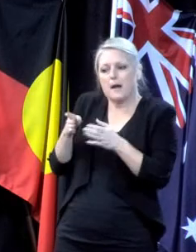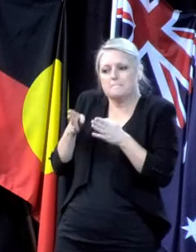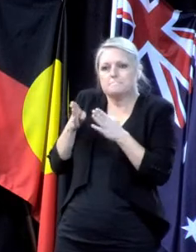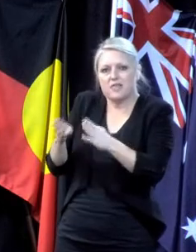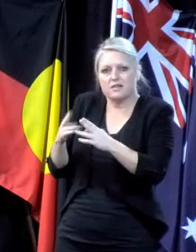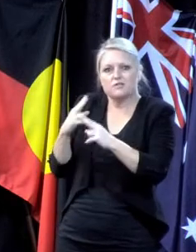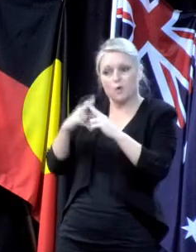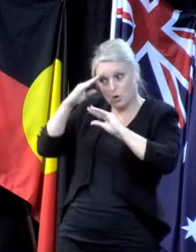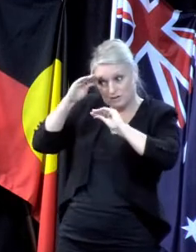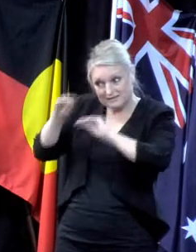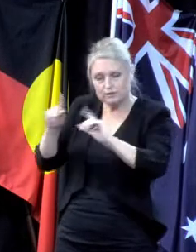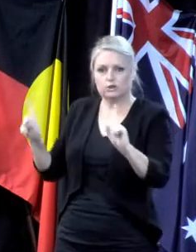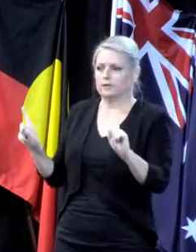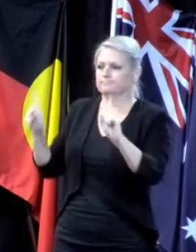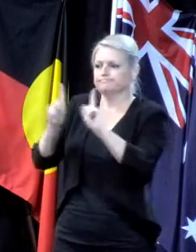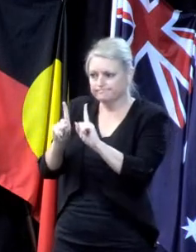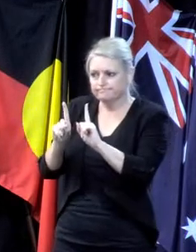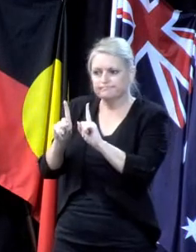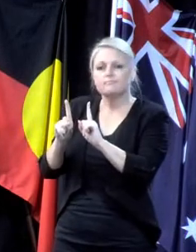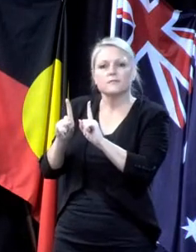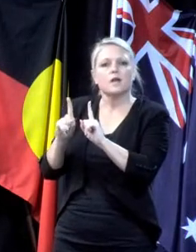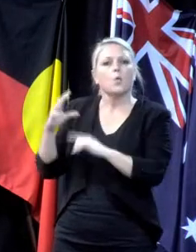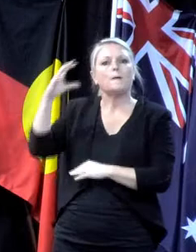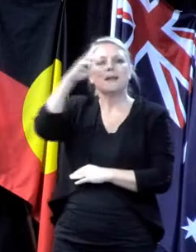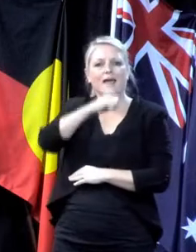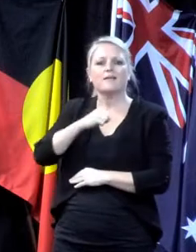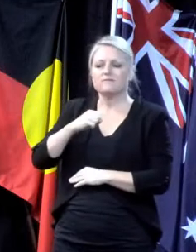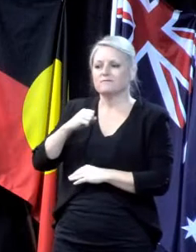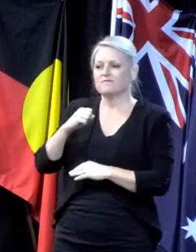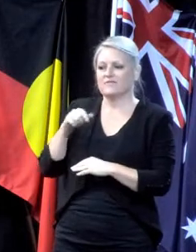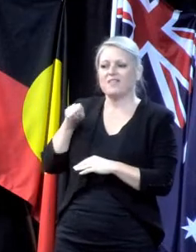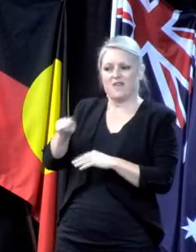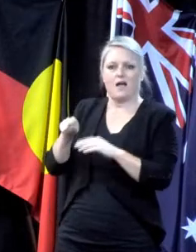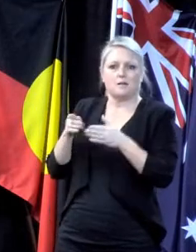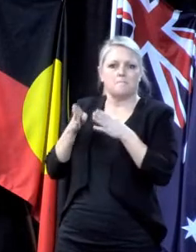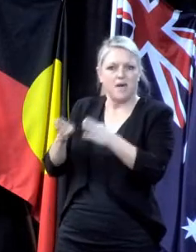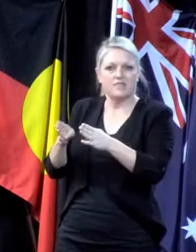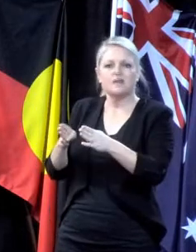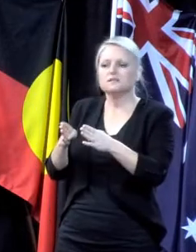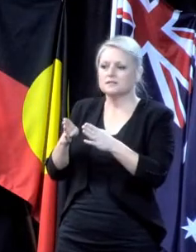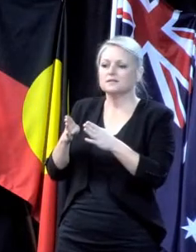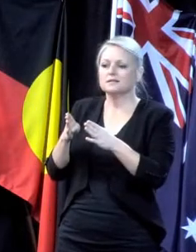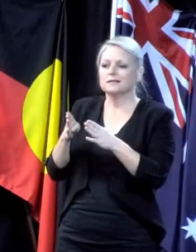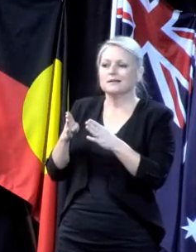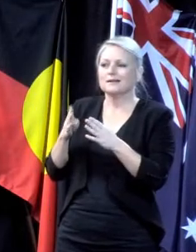to ensure that all students can be taught in mainstream classes with their peers.